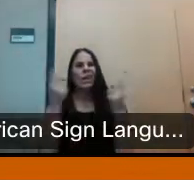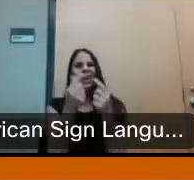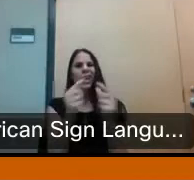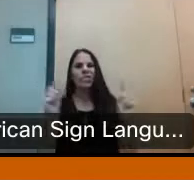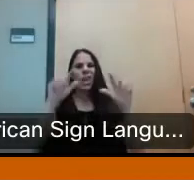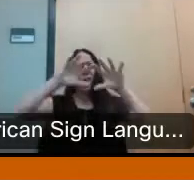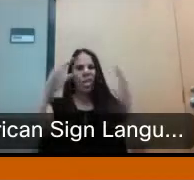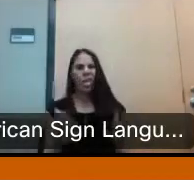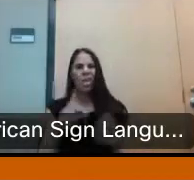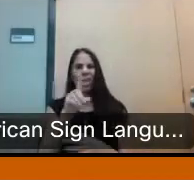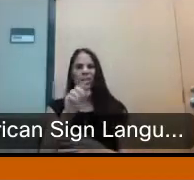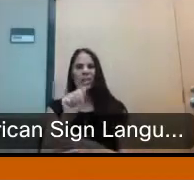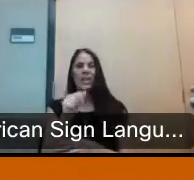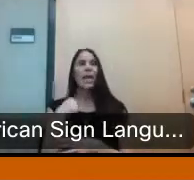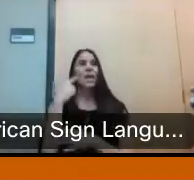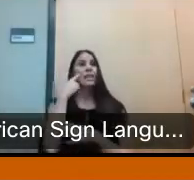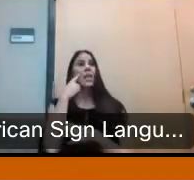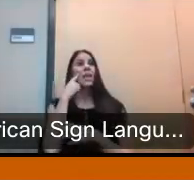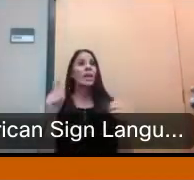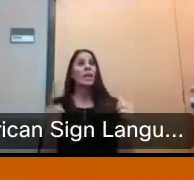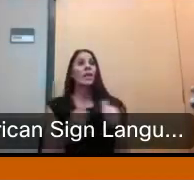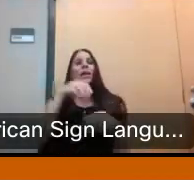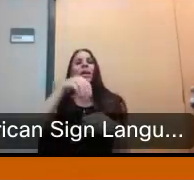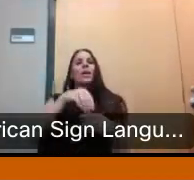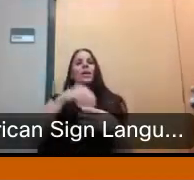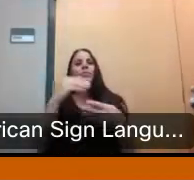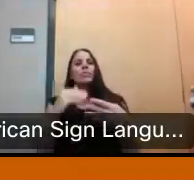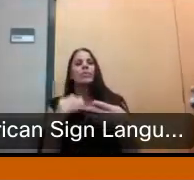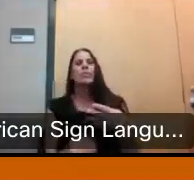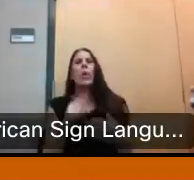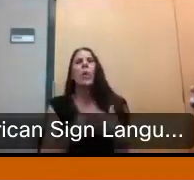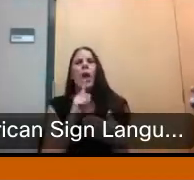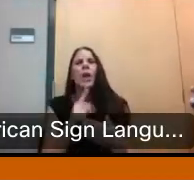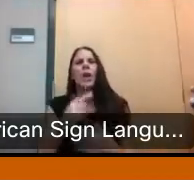hardest step is this insight step where it's like, what are 5 or 6 things where it's really